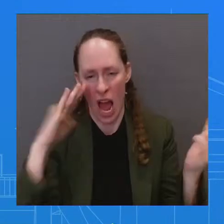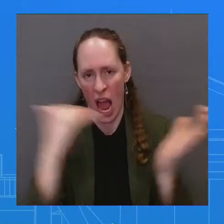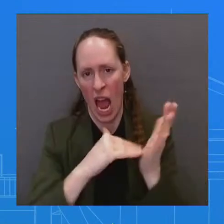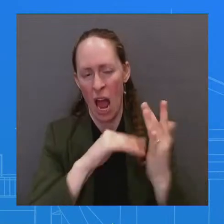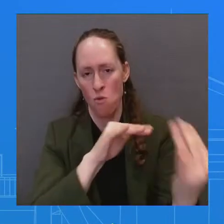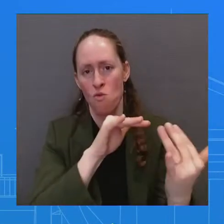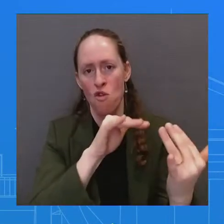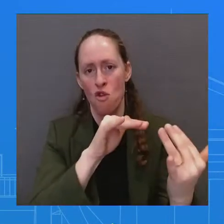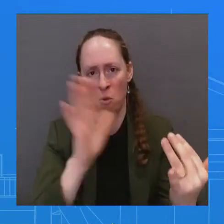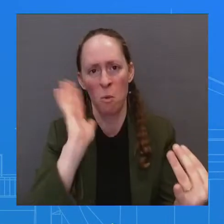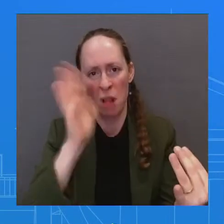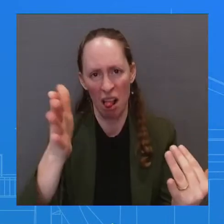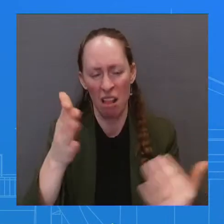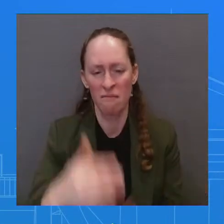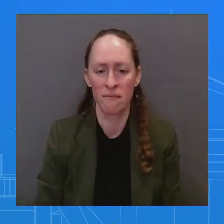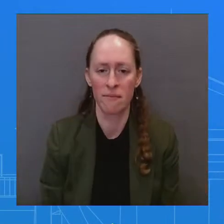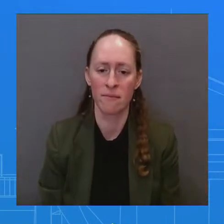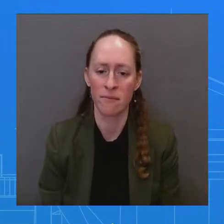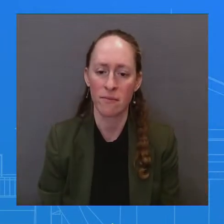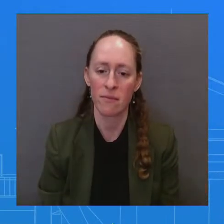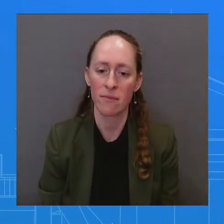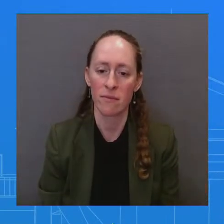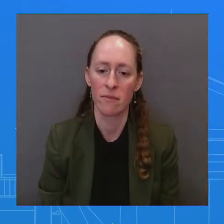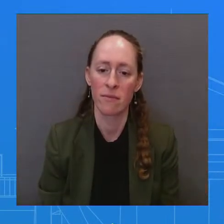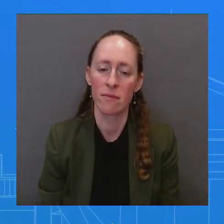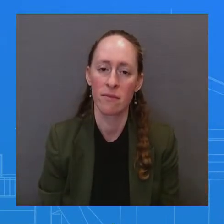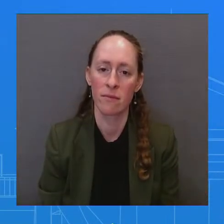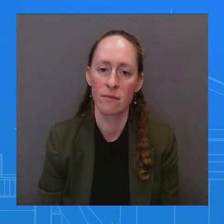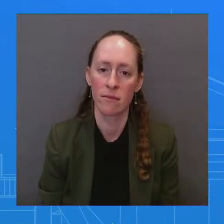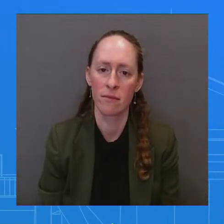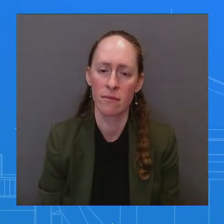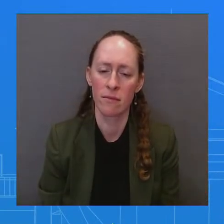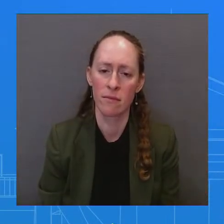What does that benefit look like now? Mr. Kirby: It's -- you know, I would just say that -- without getting into intelligence issues --